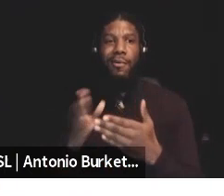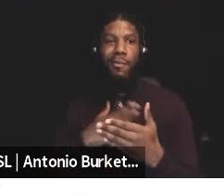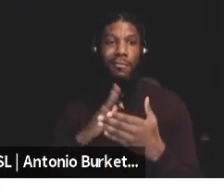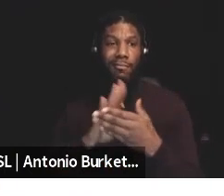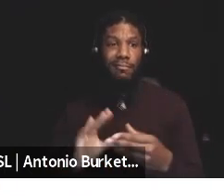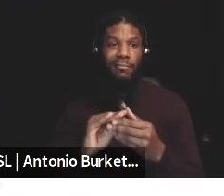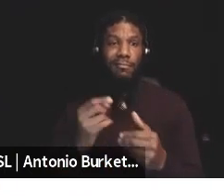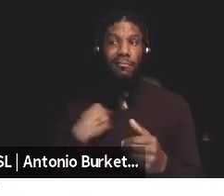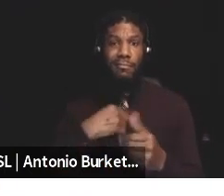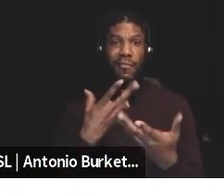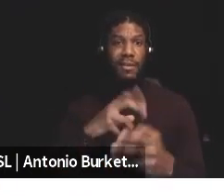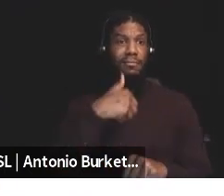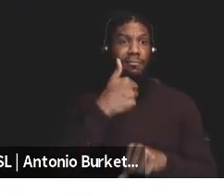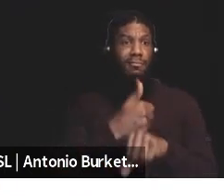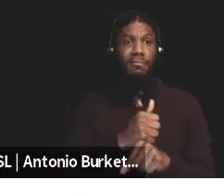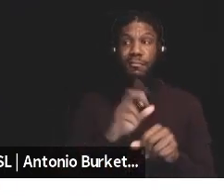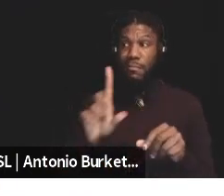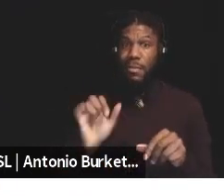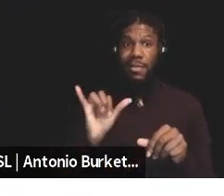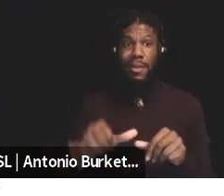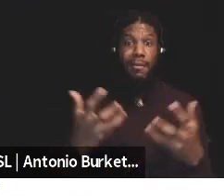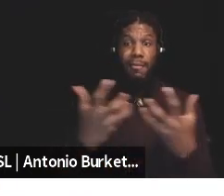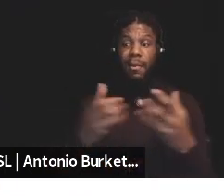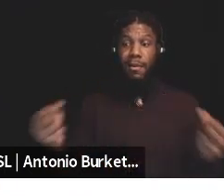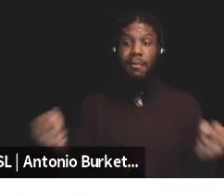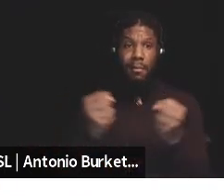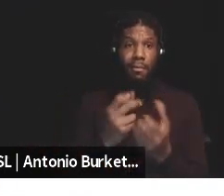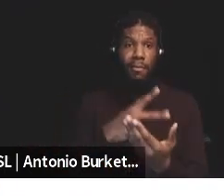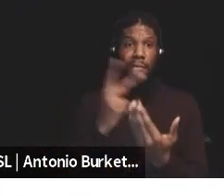with the OWCA, previously OWCC [Online Writing Centers Community]. And now this year with the